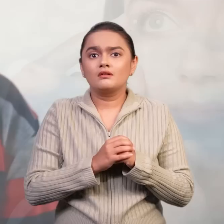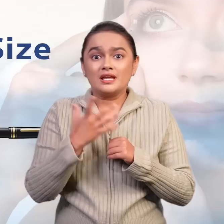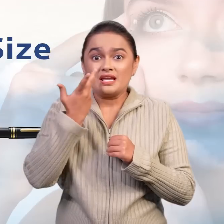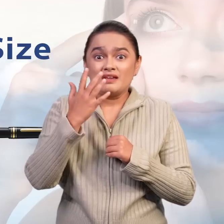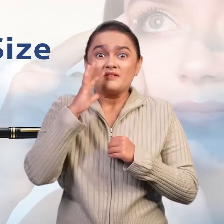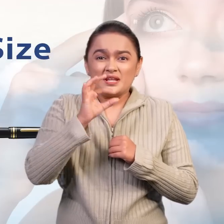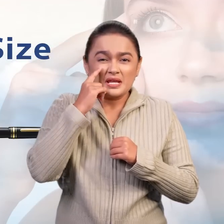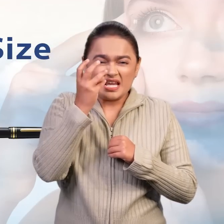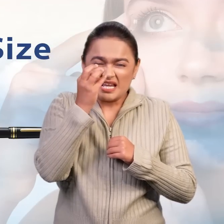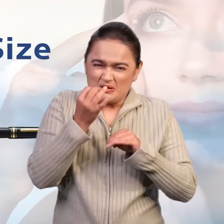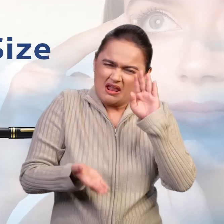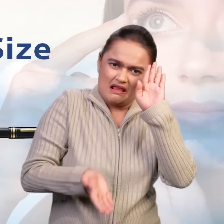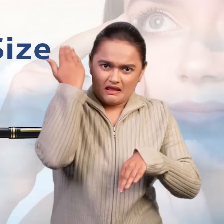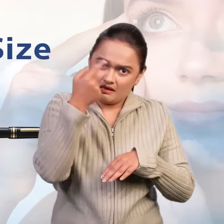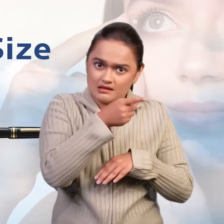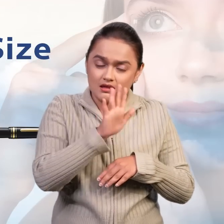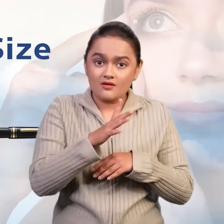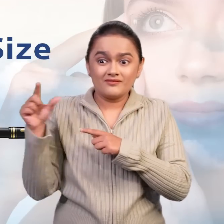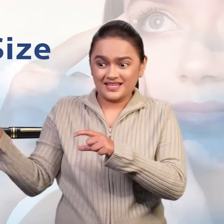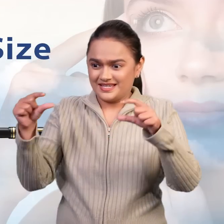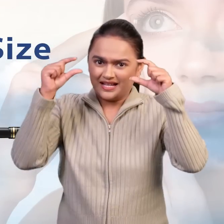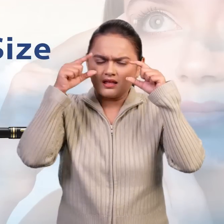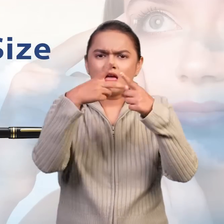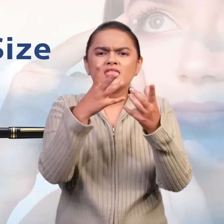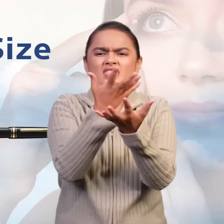That is because the really high numbers glasses actually